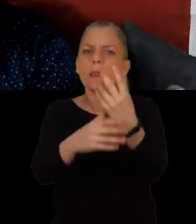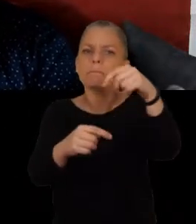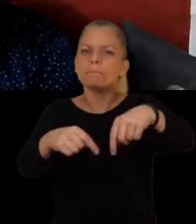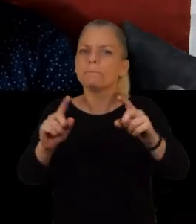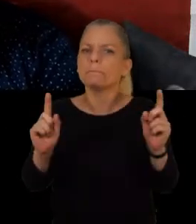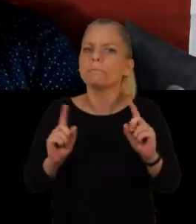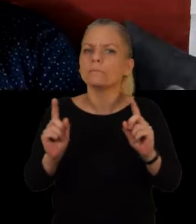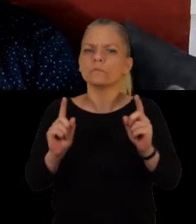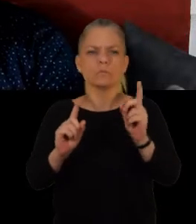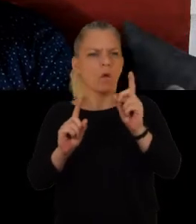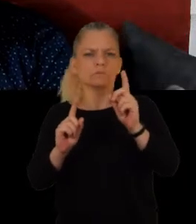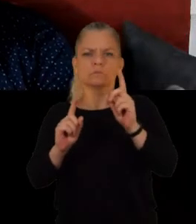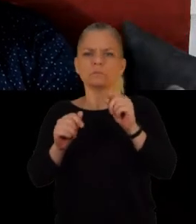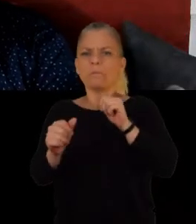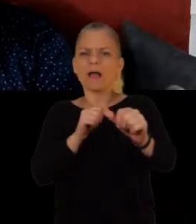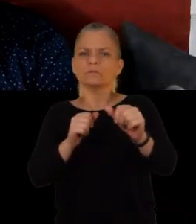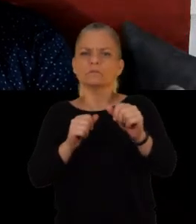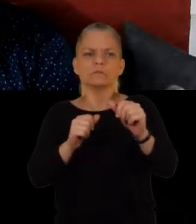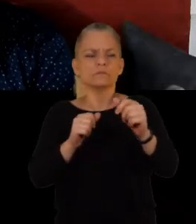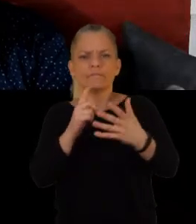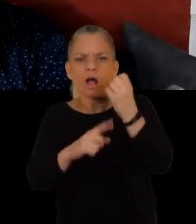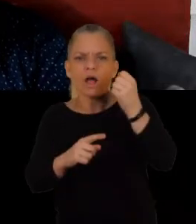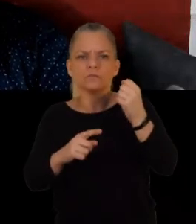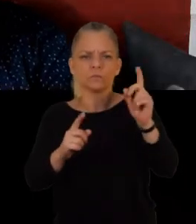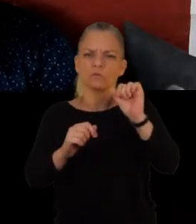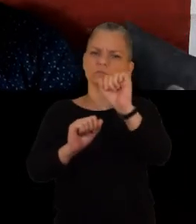in developing those what did you find that works and what did you find help them what were some of